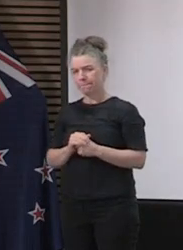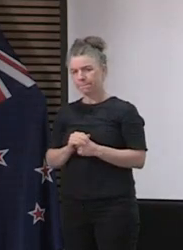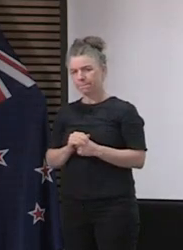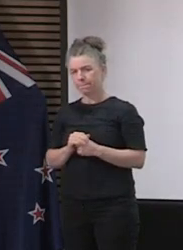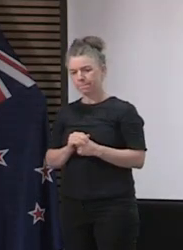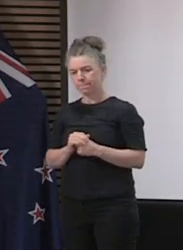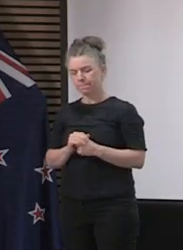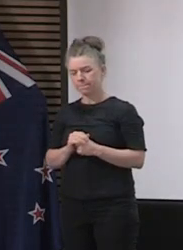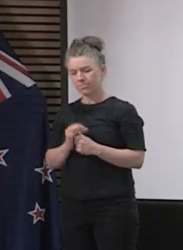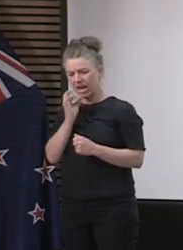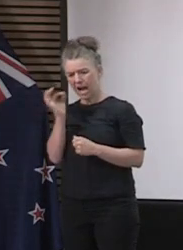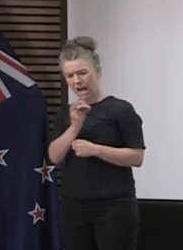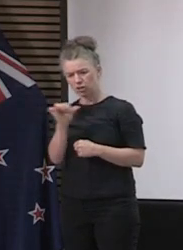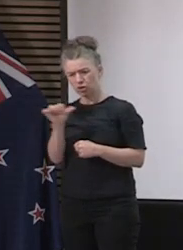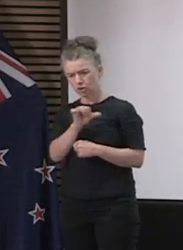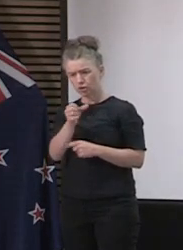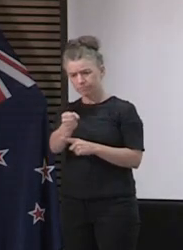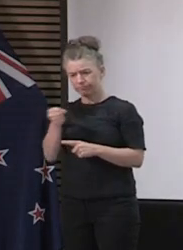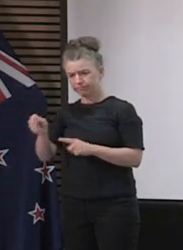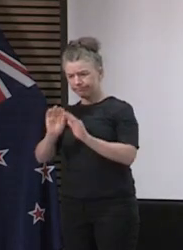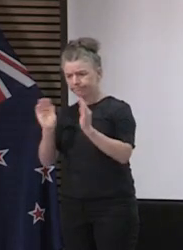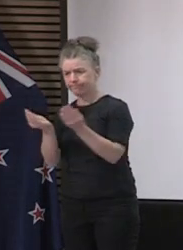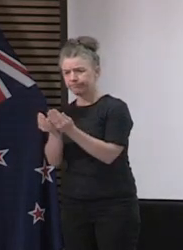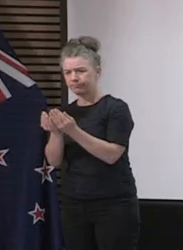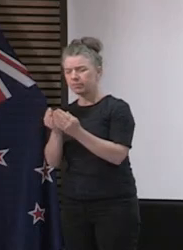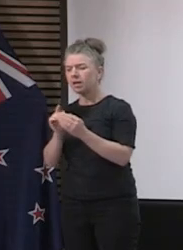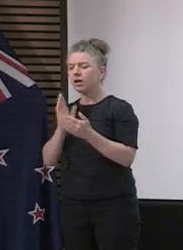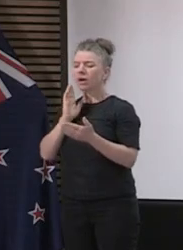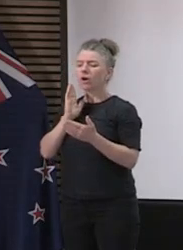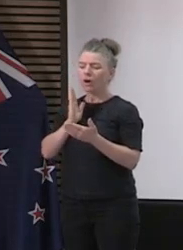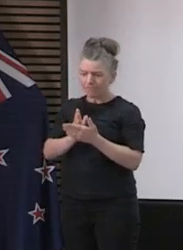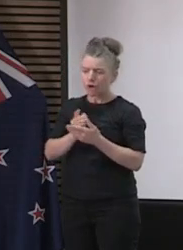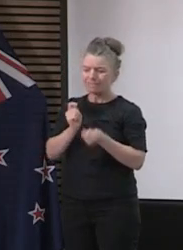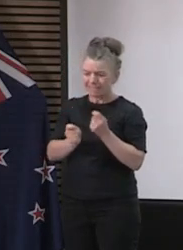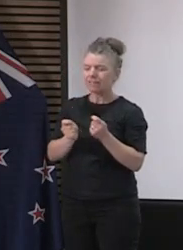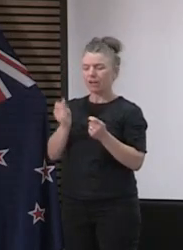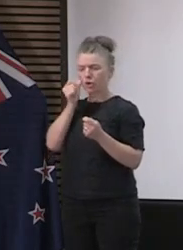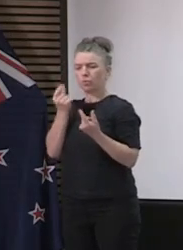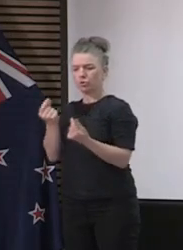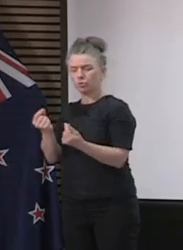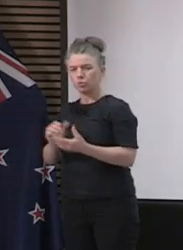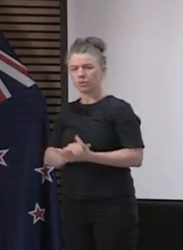apace and will be completed by early afternoon.